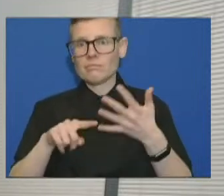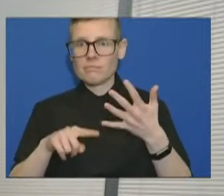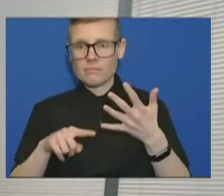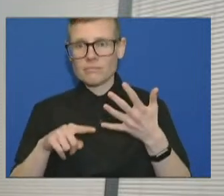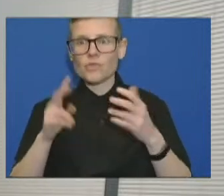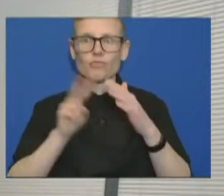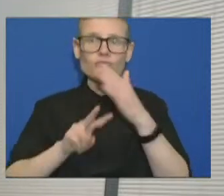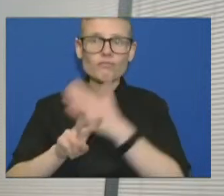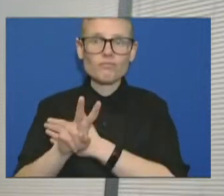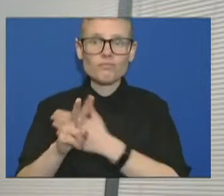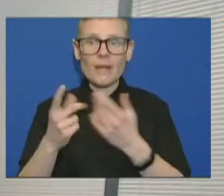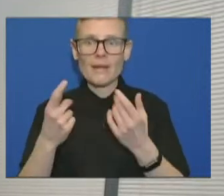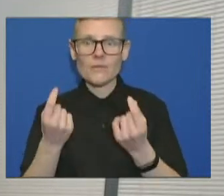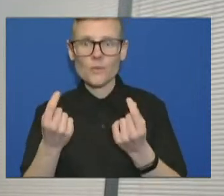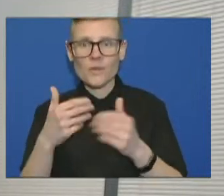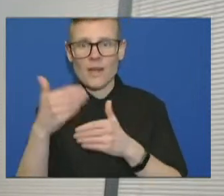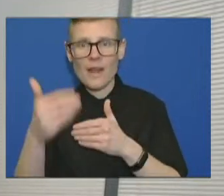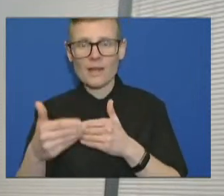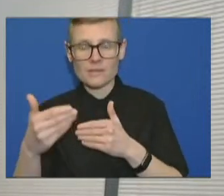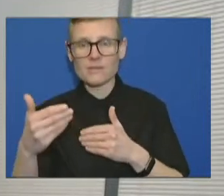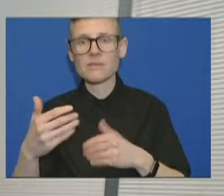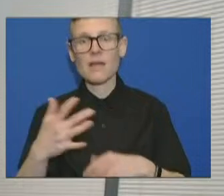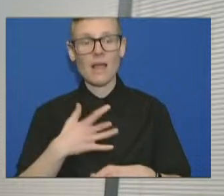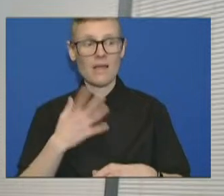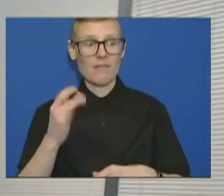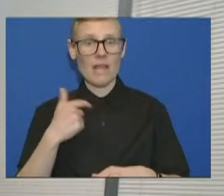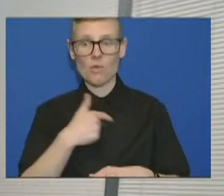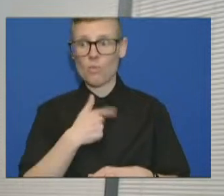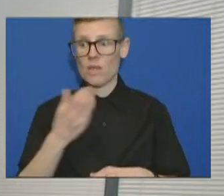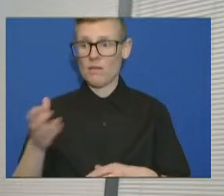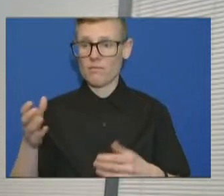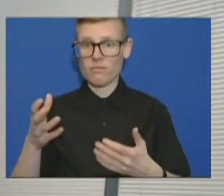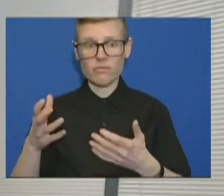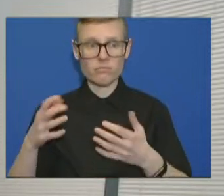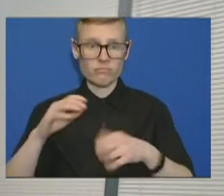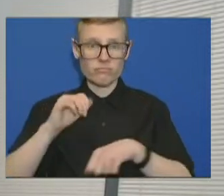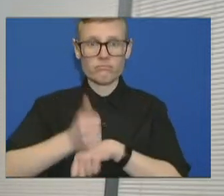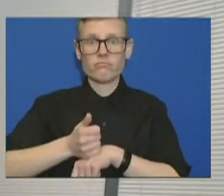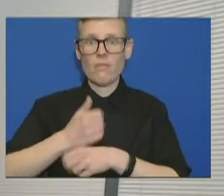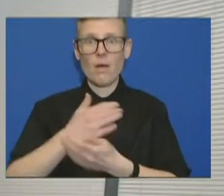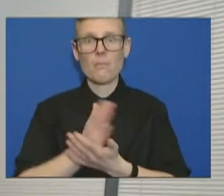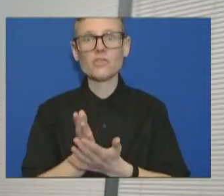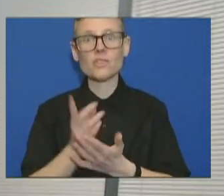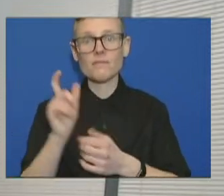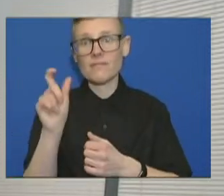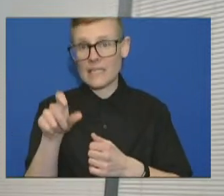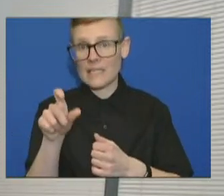we're funded and what we're able to do as to where we go next. We